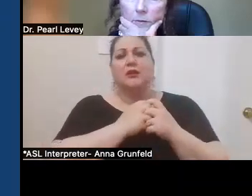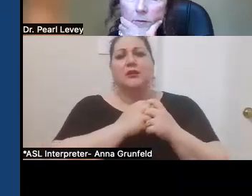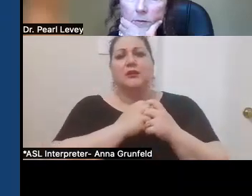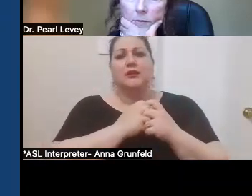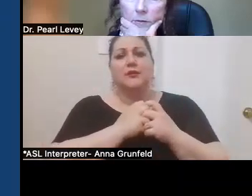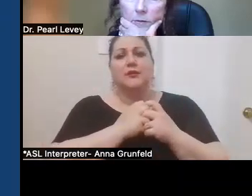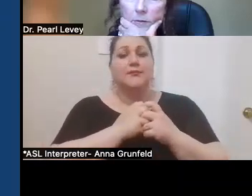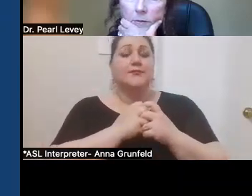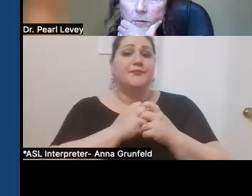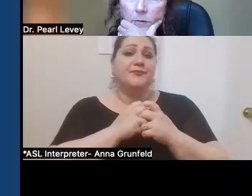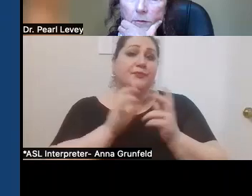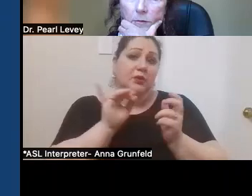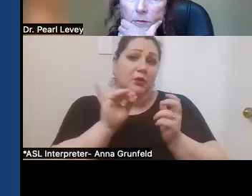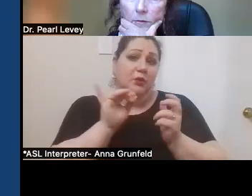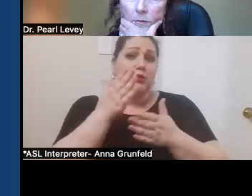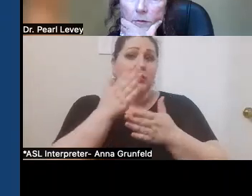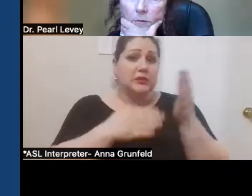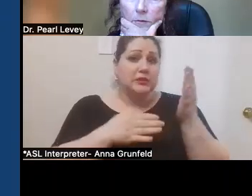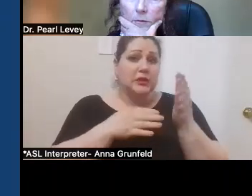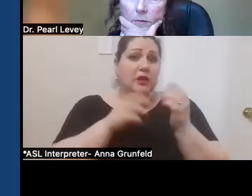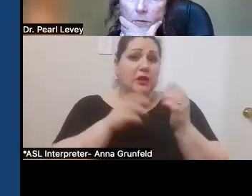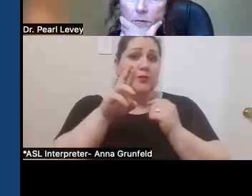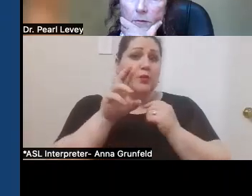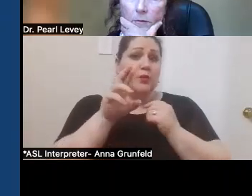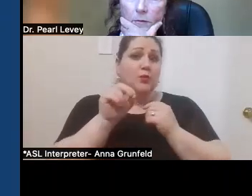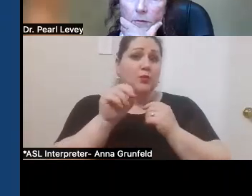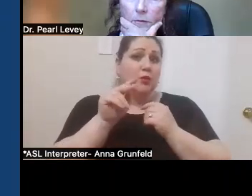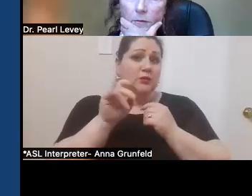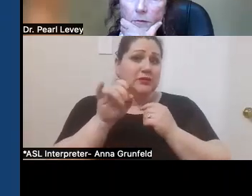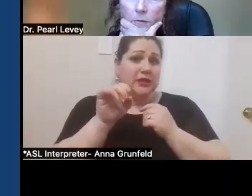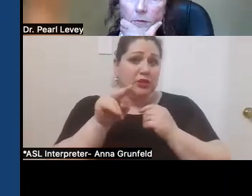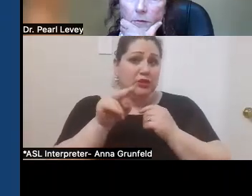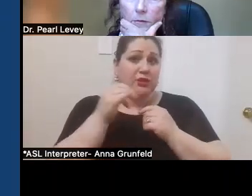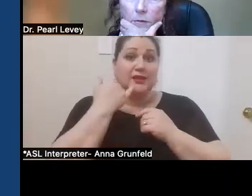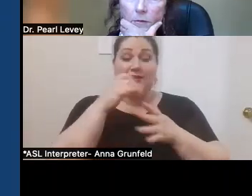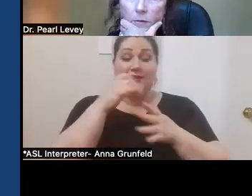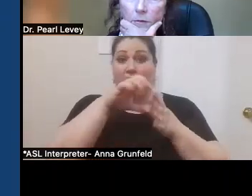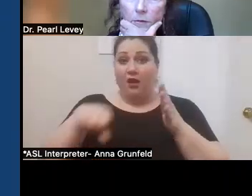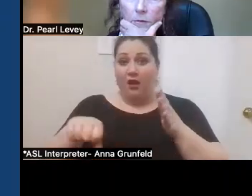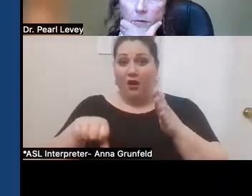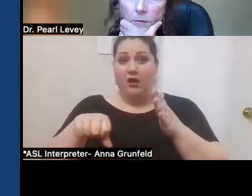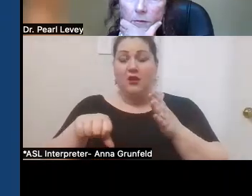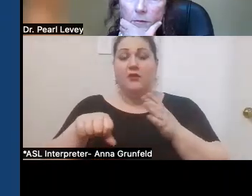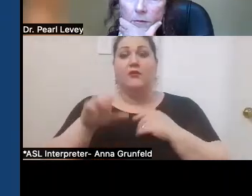some rotations where if you remove the call element, then the learners don't spend the